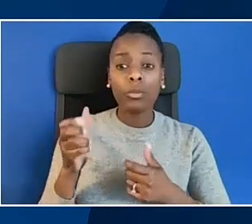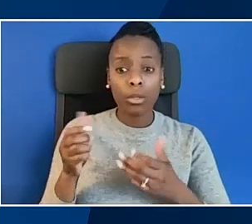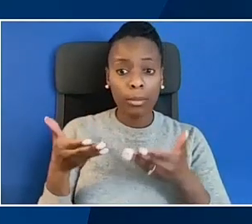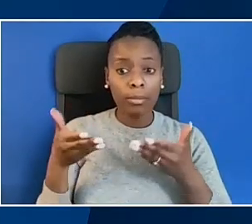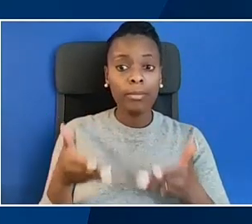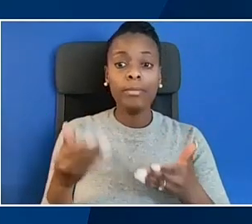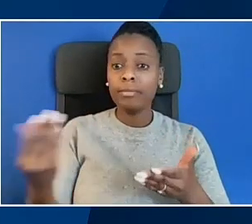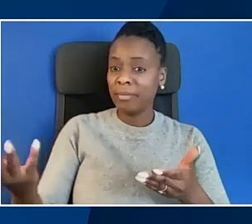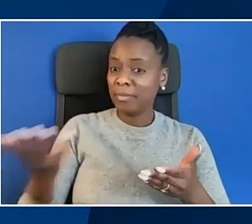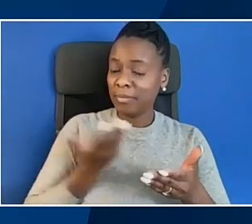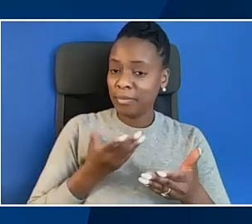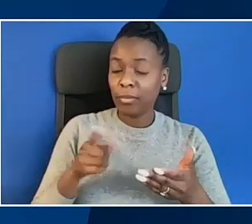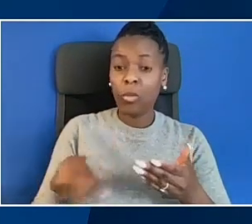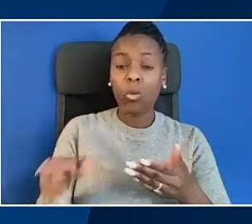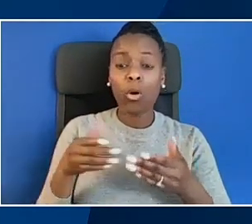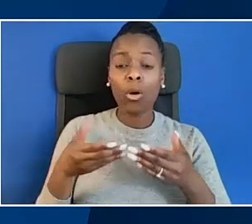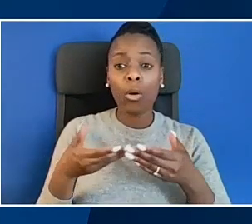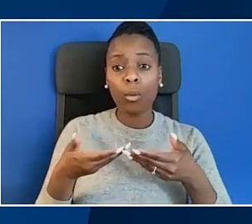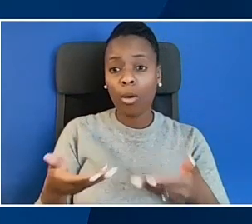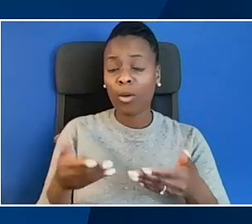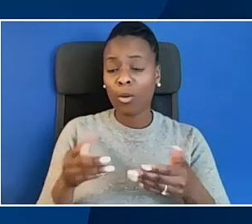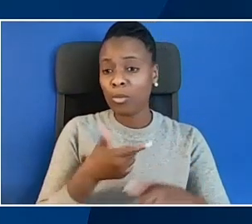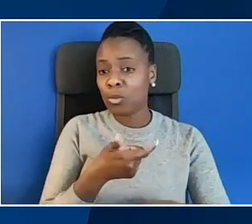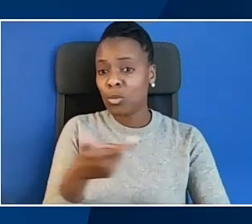watch it on the public link at any time if you don't want to be in the room.